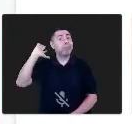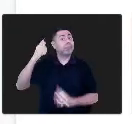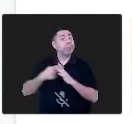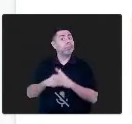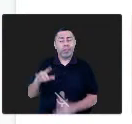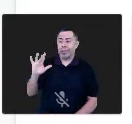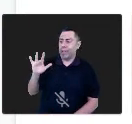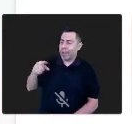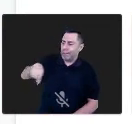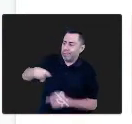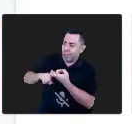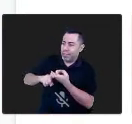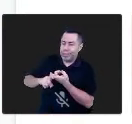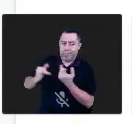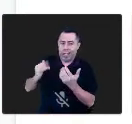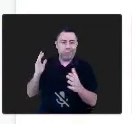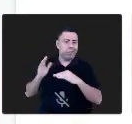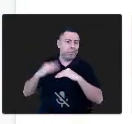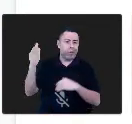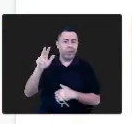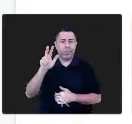and we help you get math your career coach to help you get your head in your job search